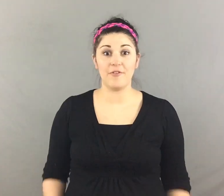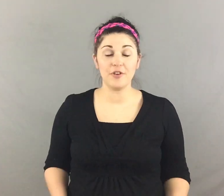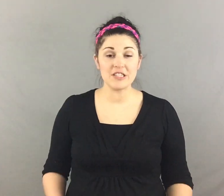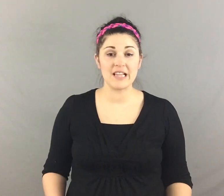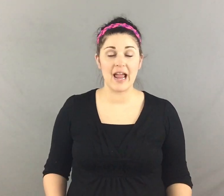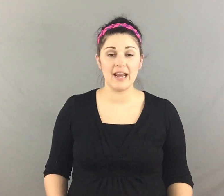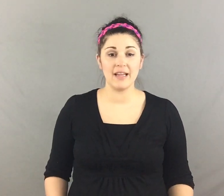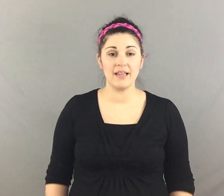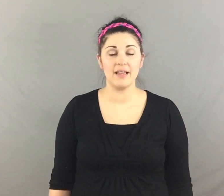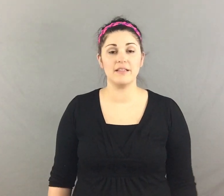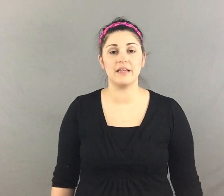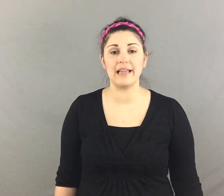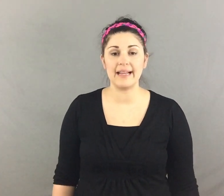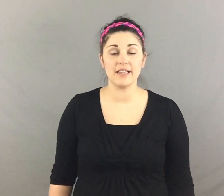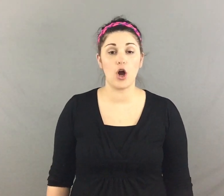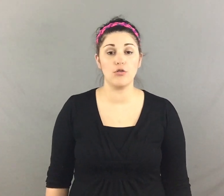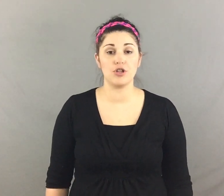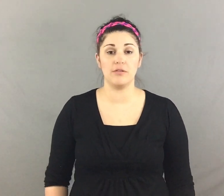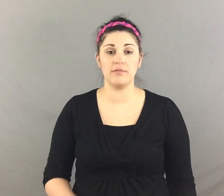The first sign is the Atlantic Ocean.